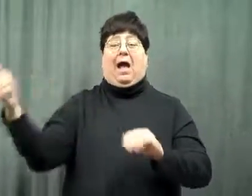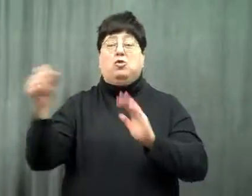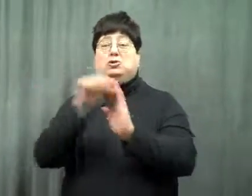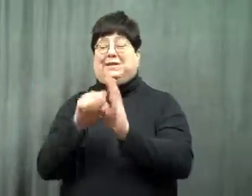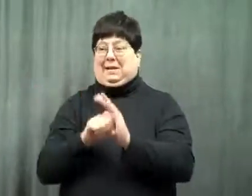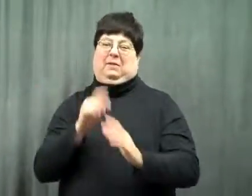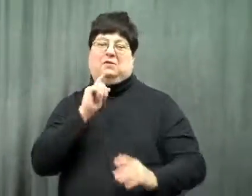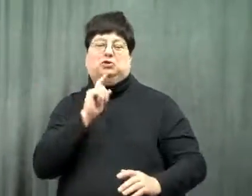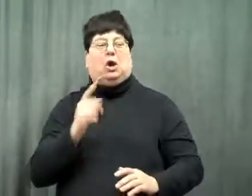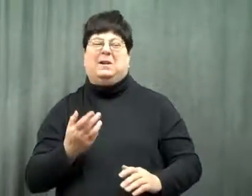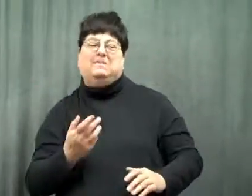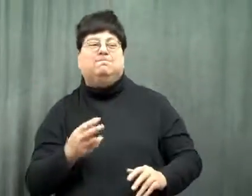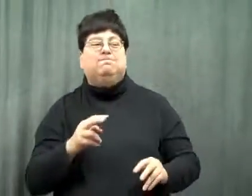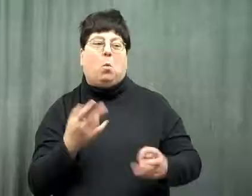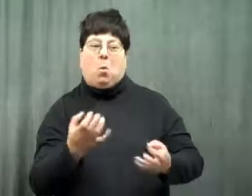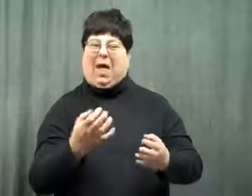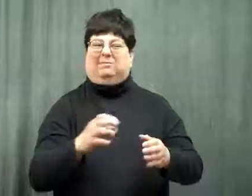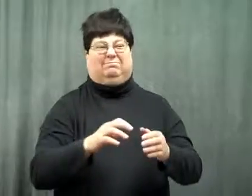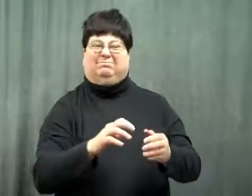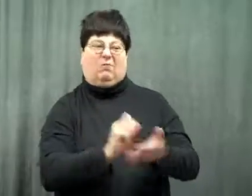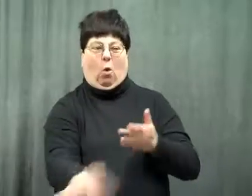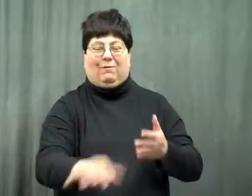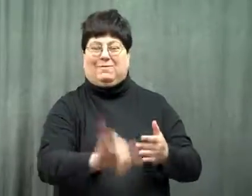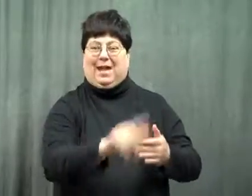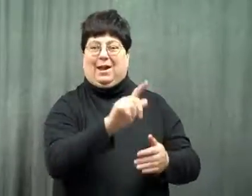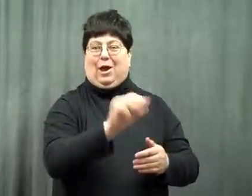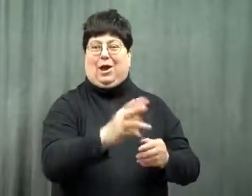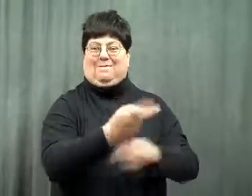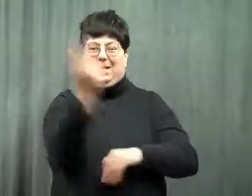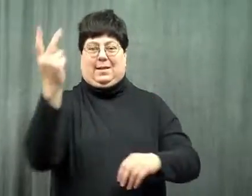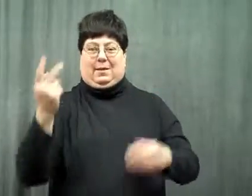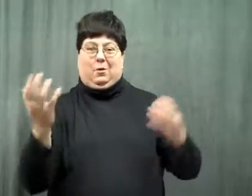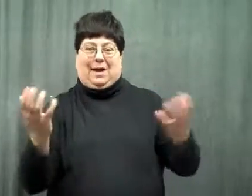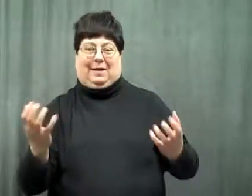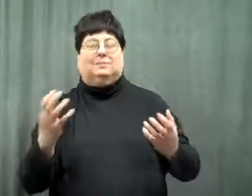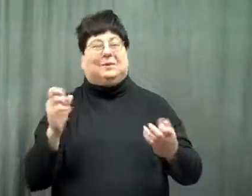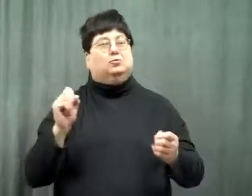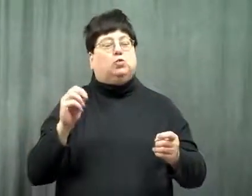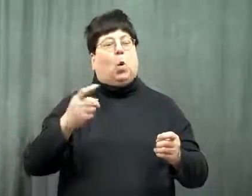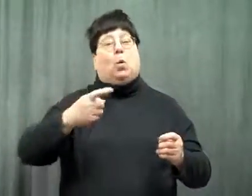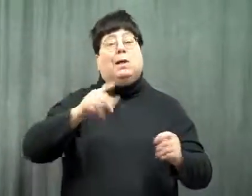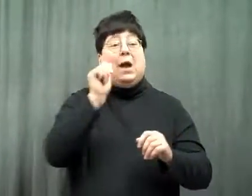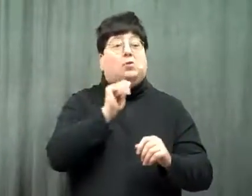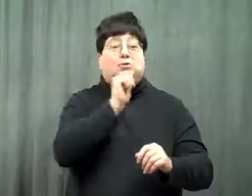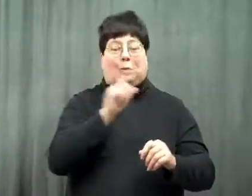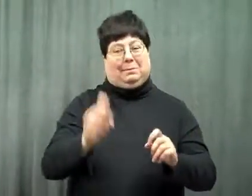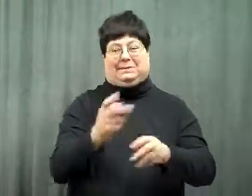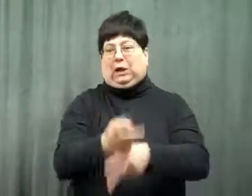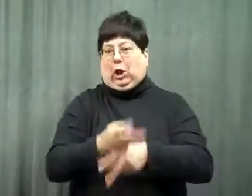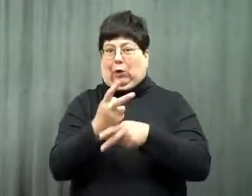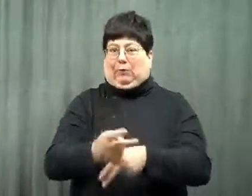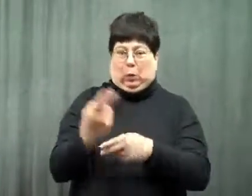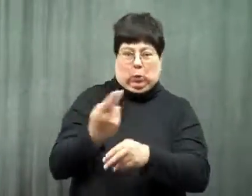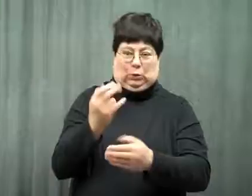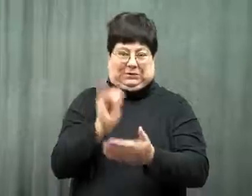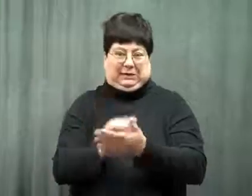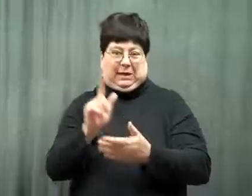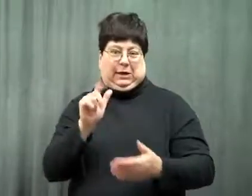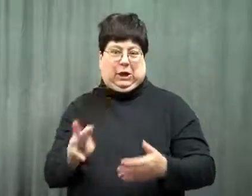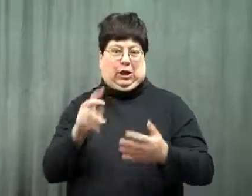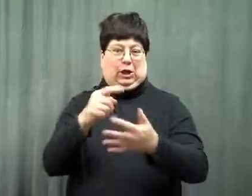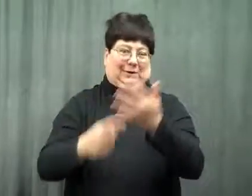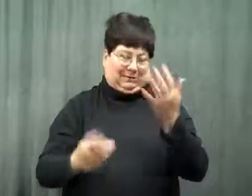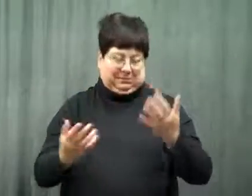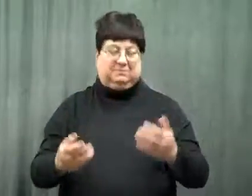"Other states would like to see the law fail, so the law needs to be used wisely."